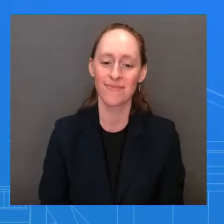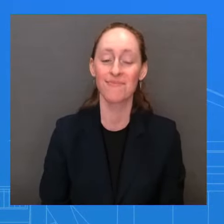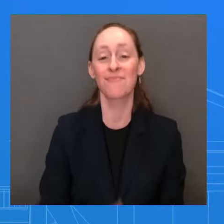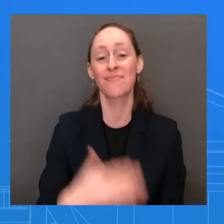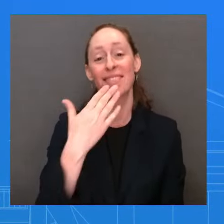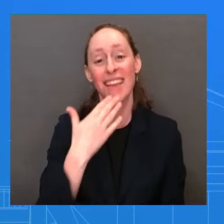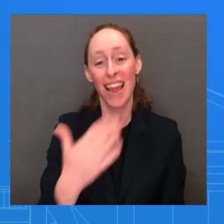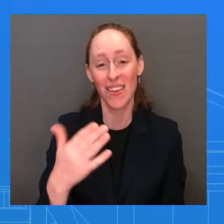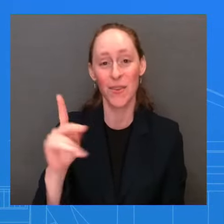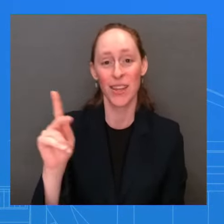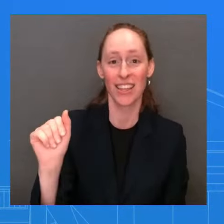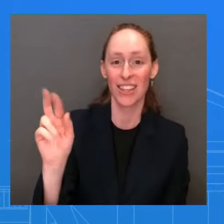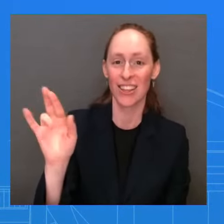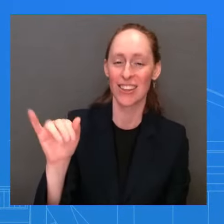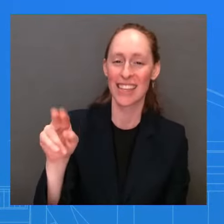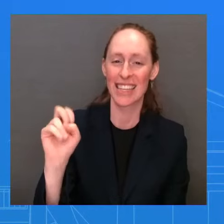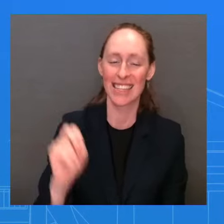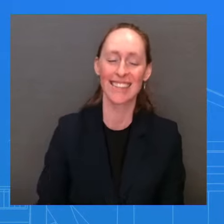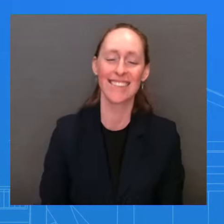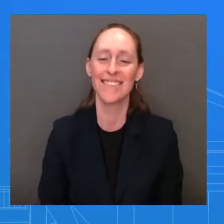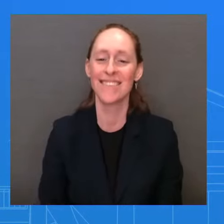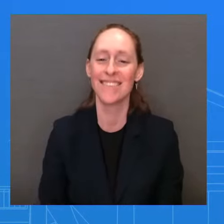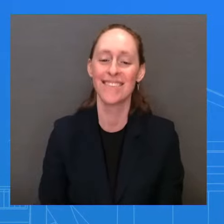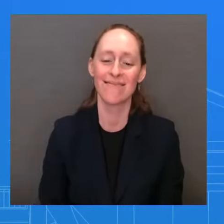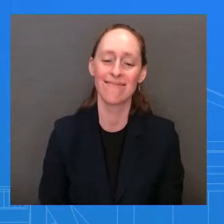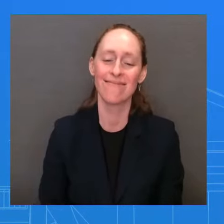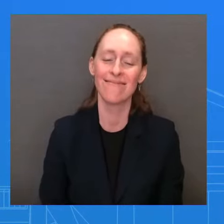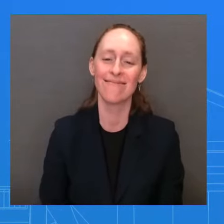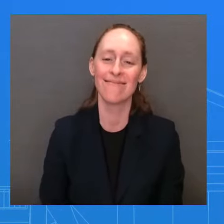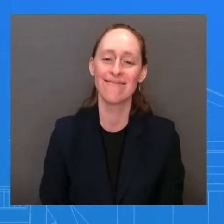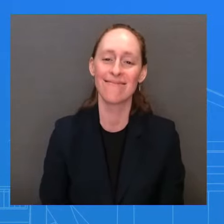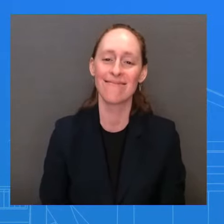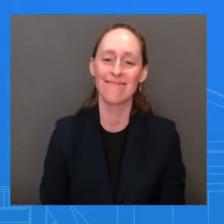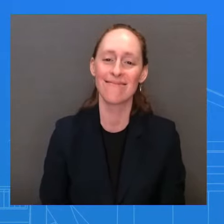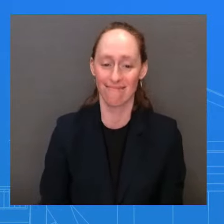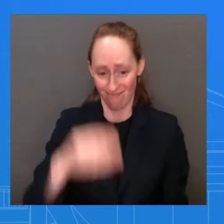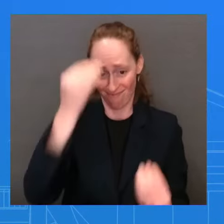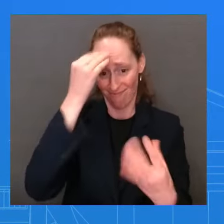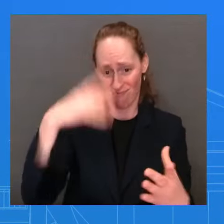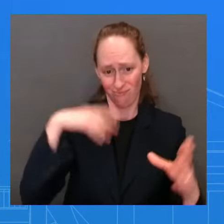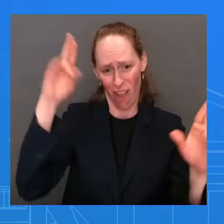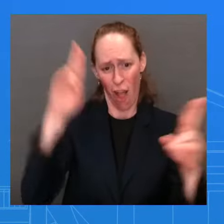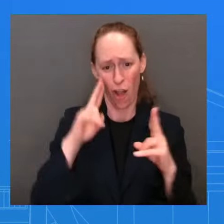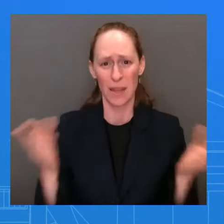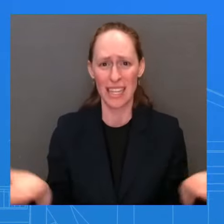We are honored to have the opportunity to be here today standing beside the first out lesbian press secretary